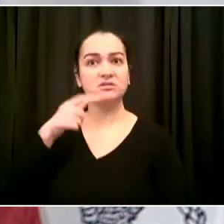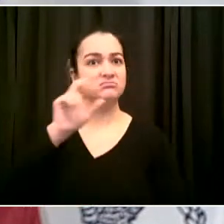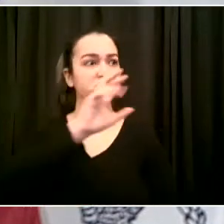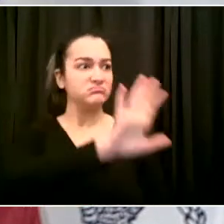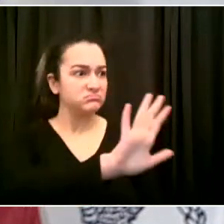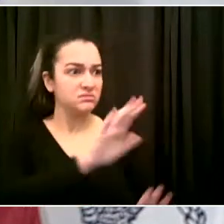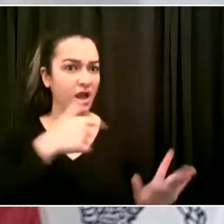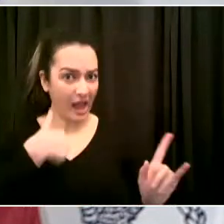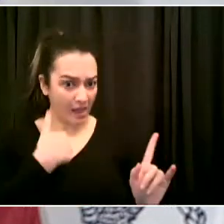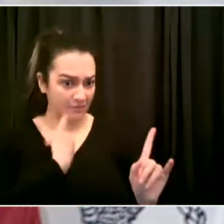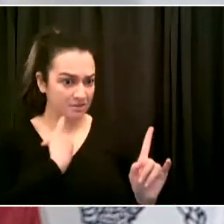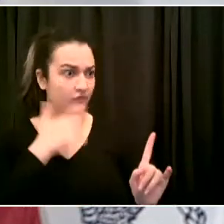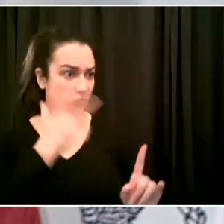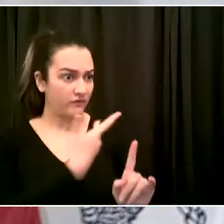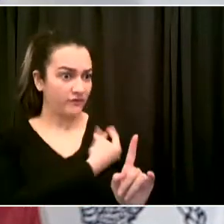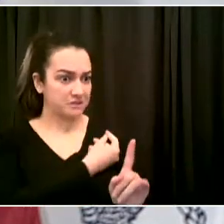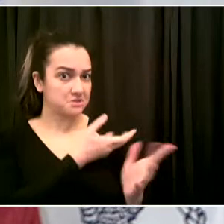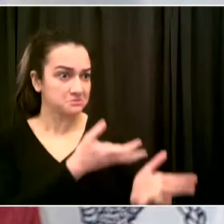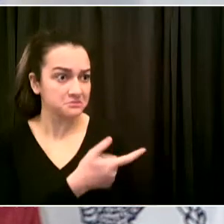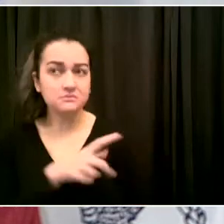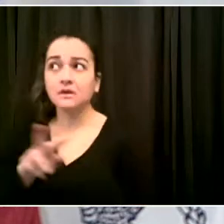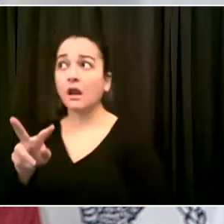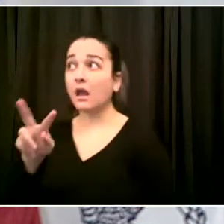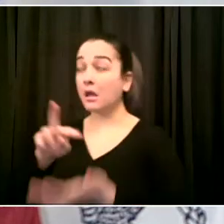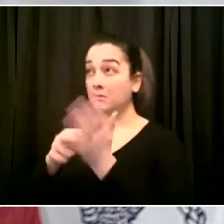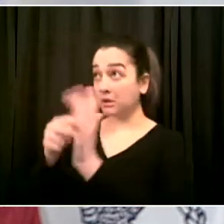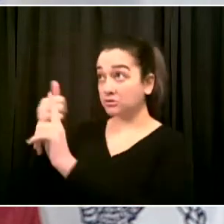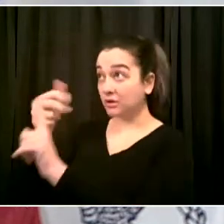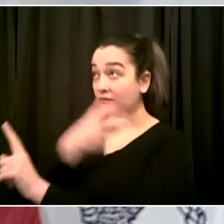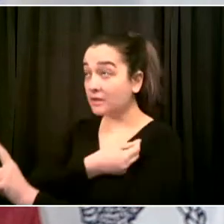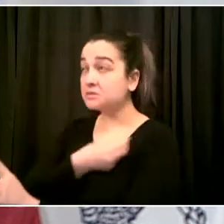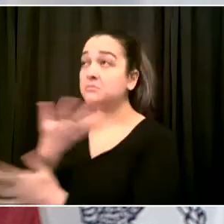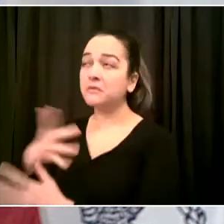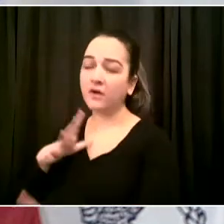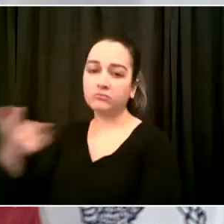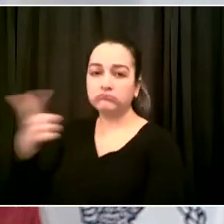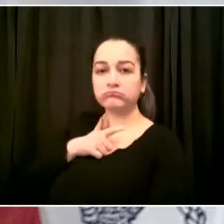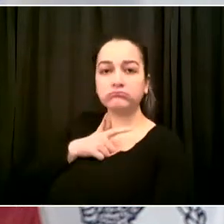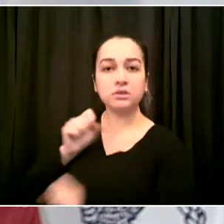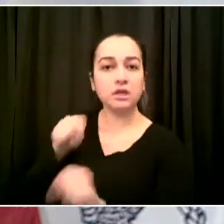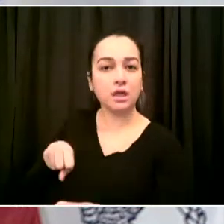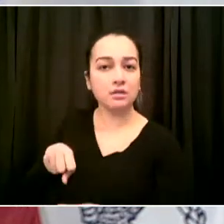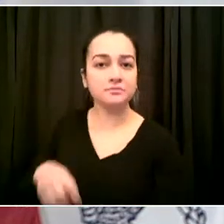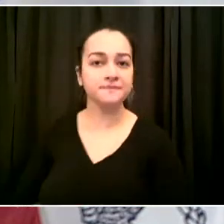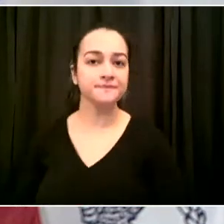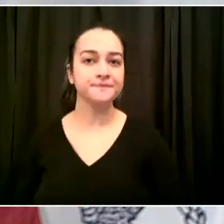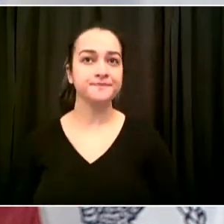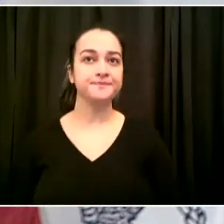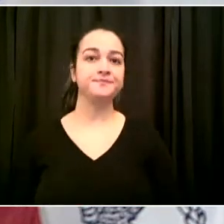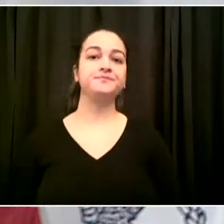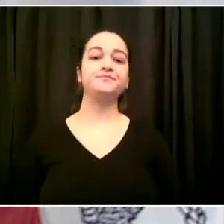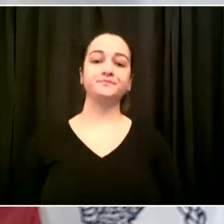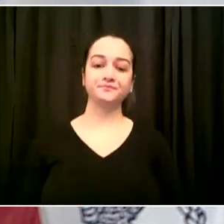DOING MYSELF, I HAVE FAITH, I RESPECT THIS PROCESS, THAT MAKES A WORLD OF DIFFERENCE.